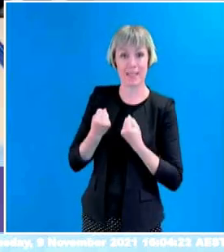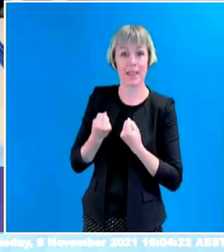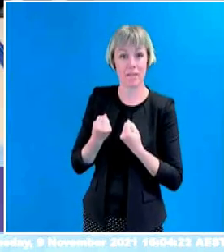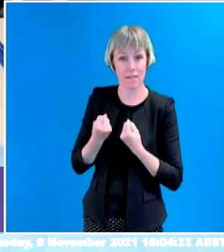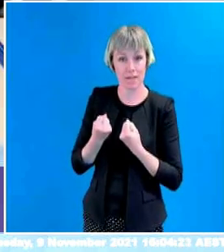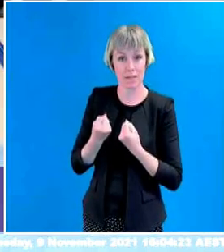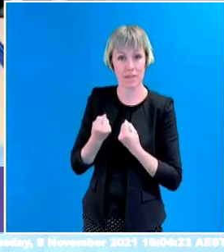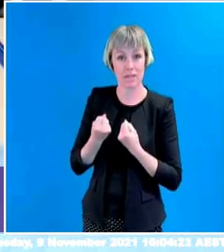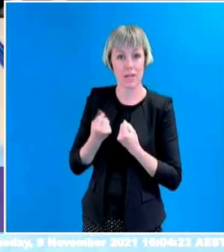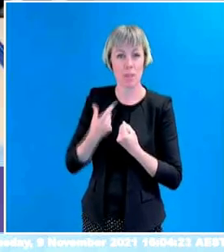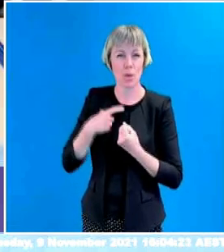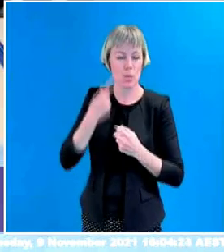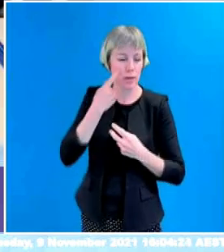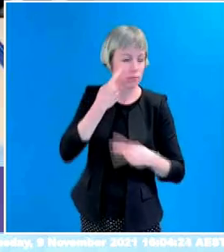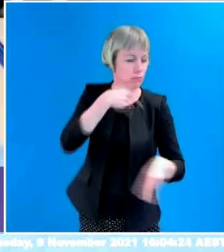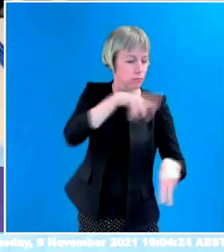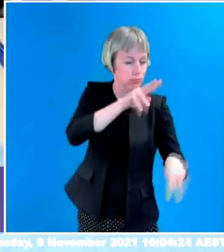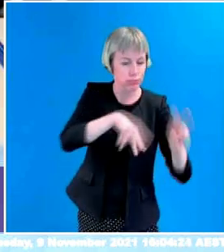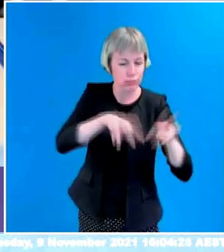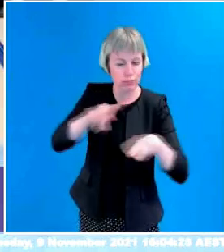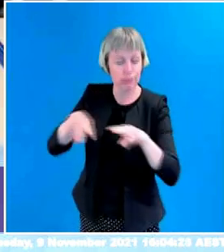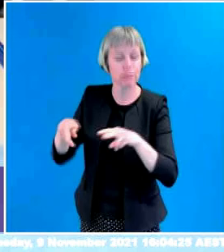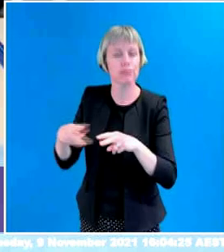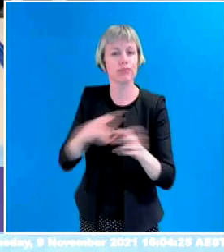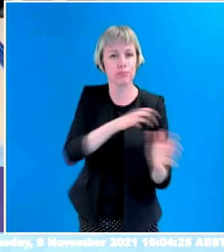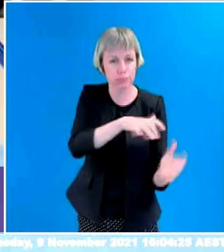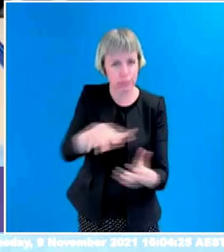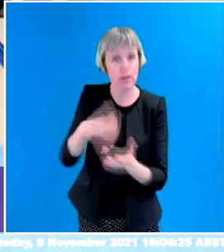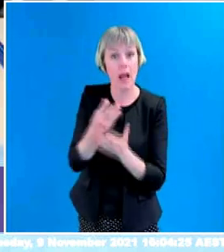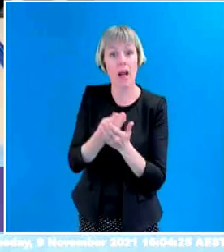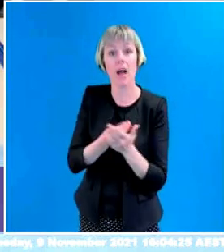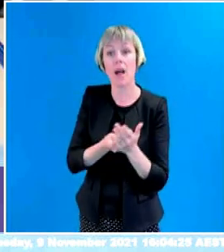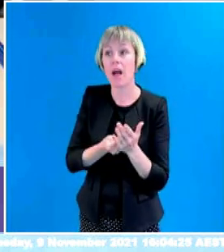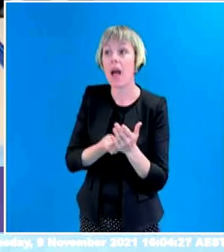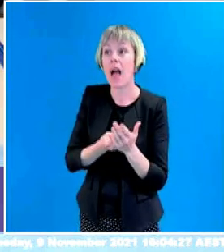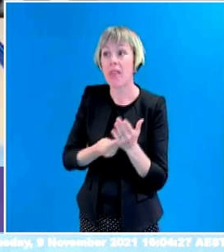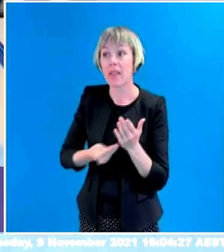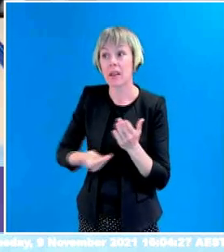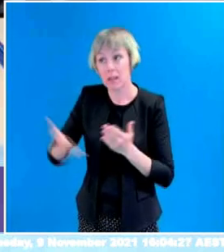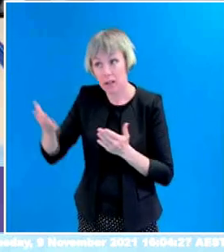was undertaken by the University of NSW around the strategy, as well as through